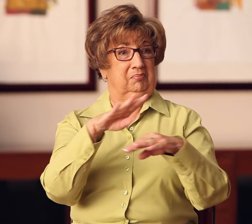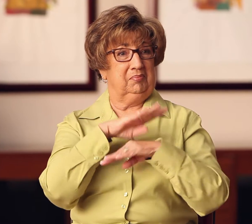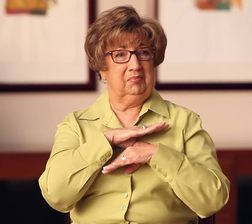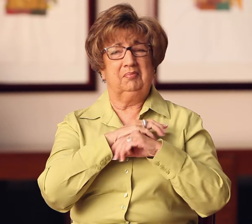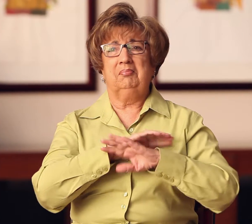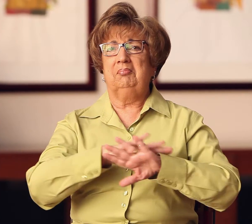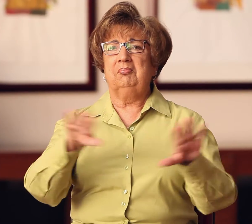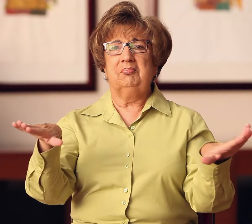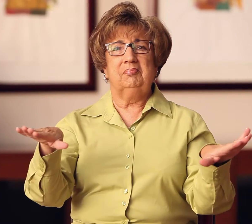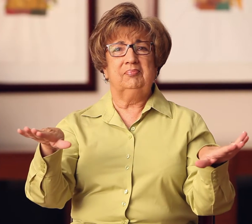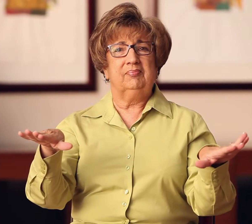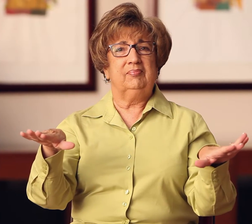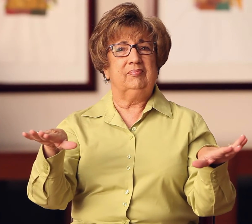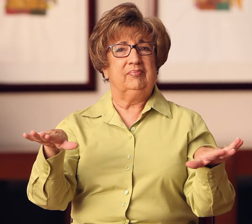with the discussion.